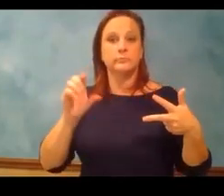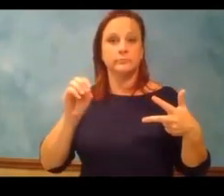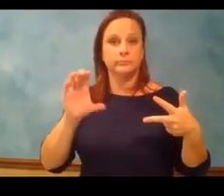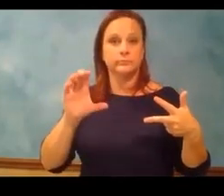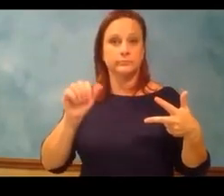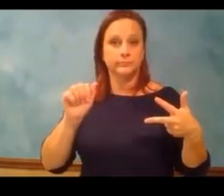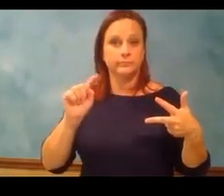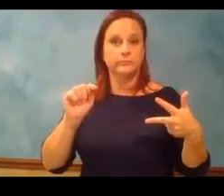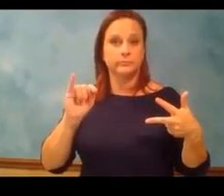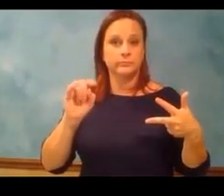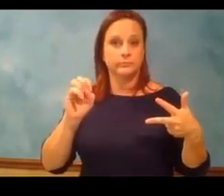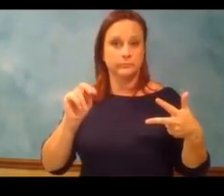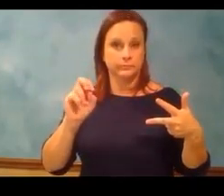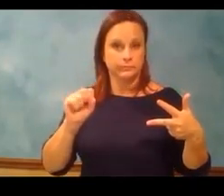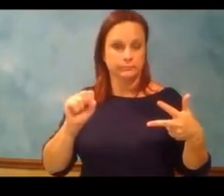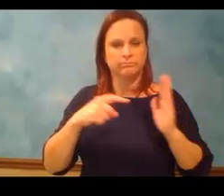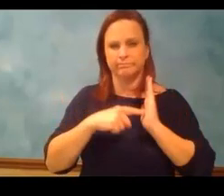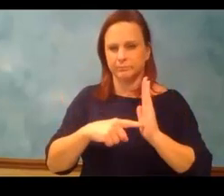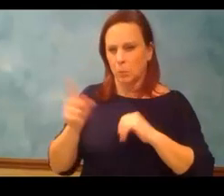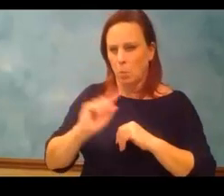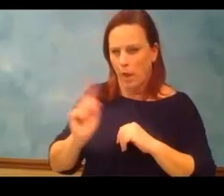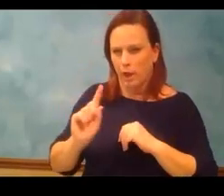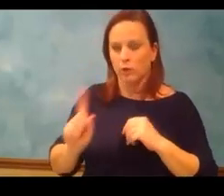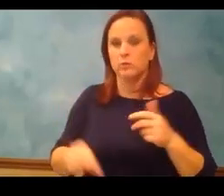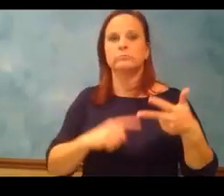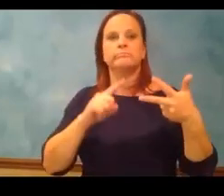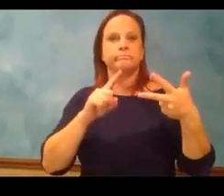The second one to show locations,